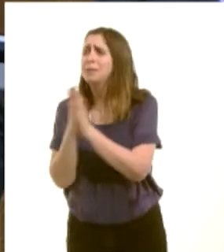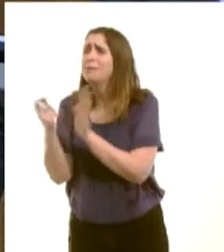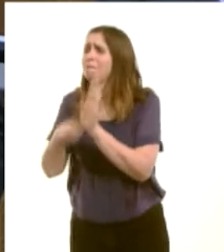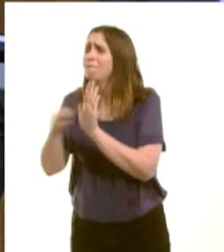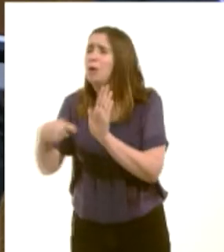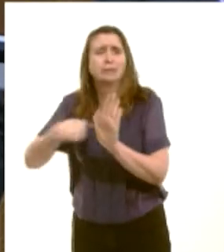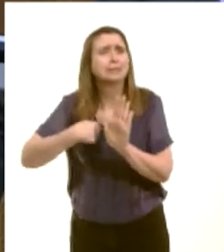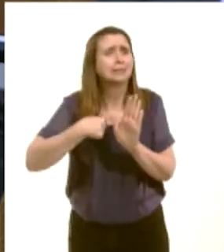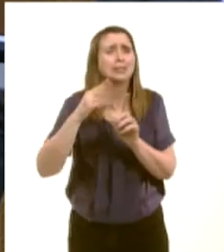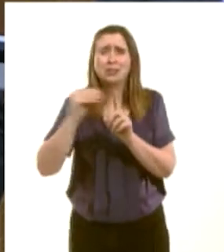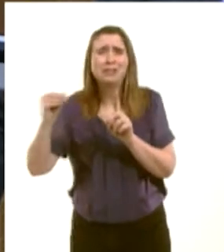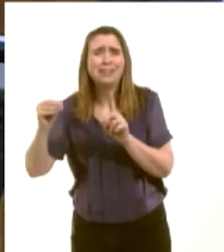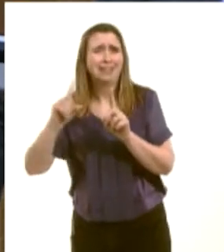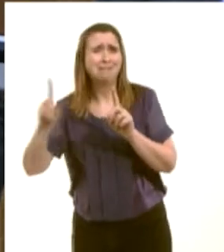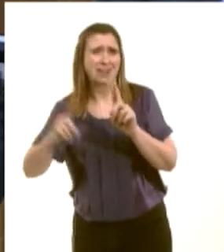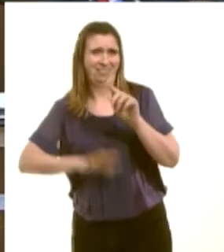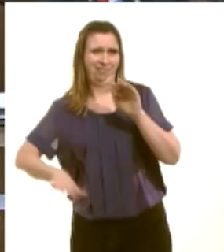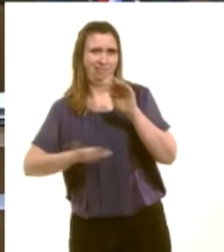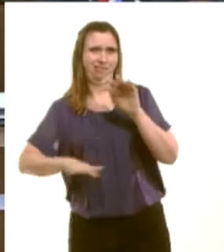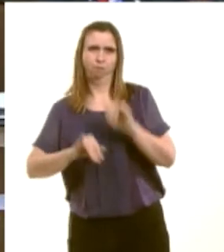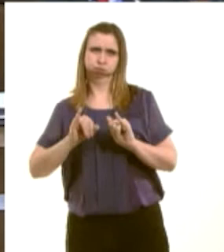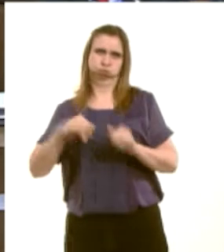enormous amount of financial liability for pensioners.